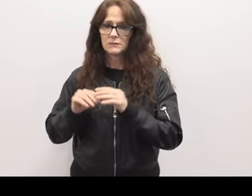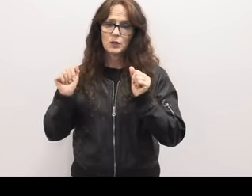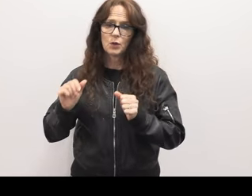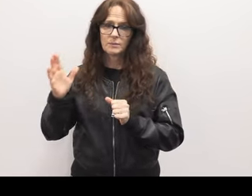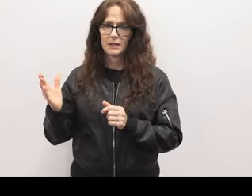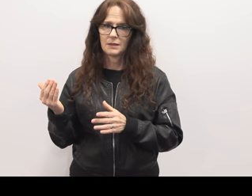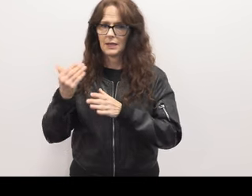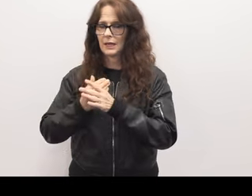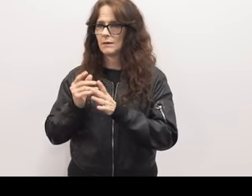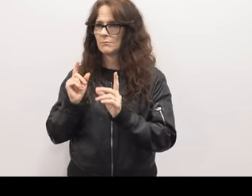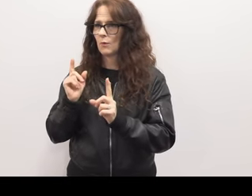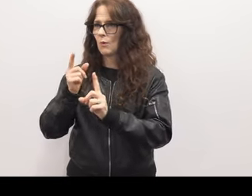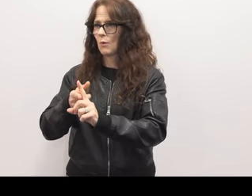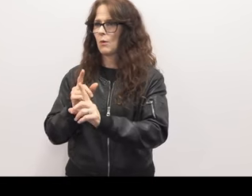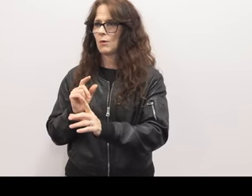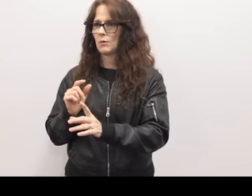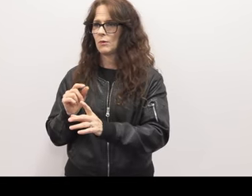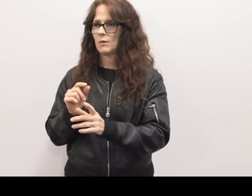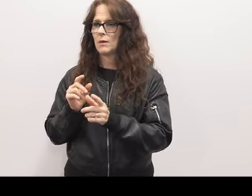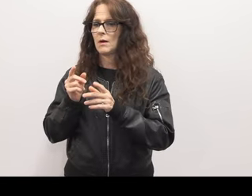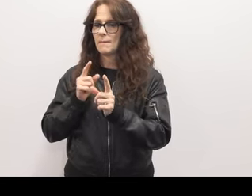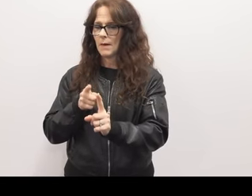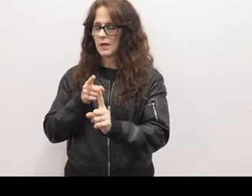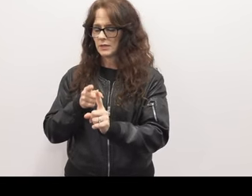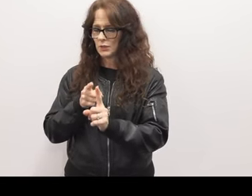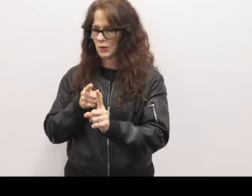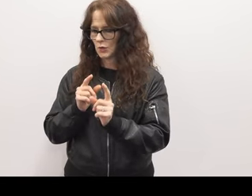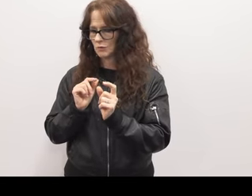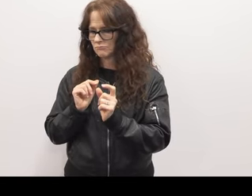it could be an interim goal that we would set to monitor progress towards grade three reading proficiency.